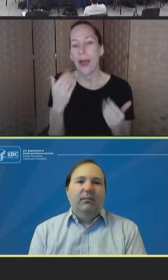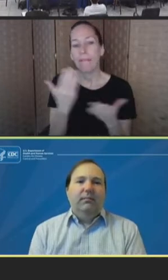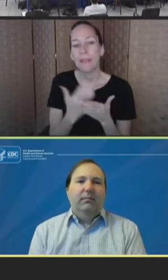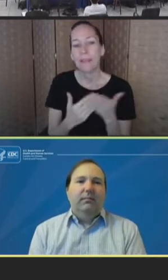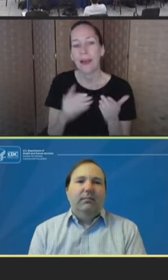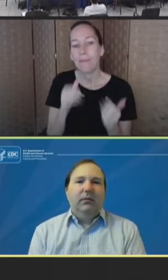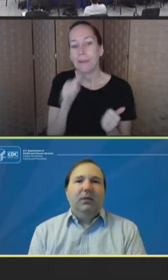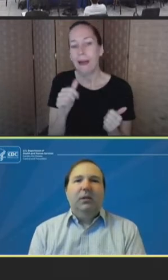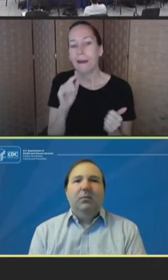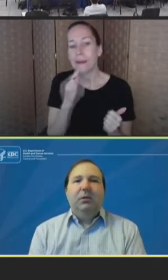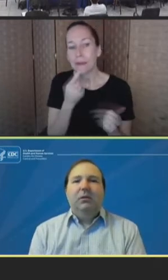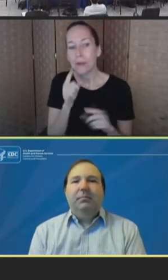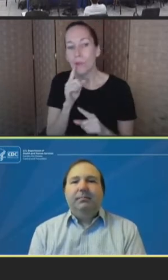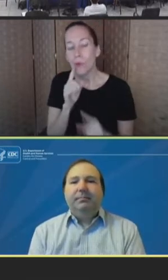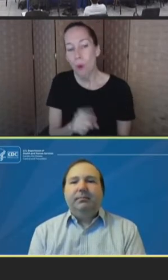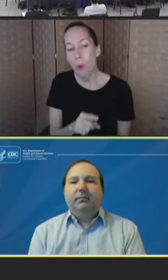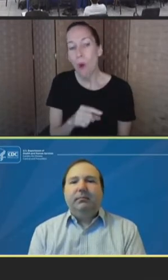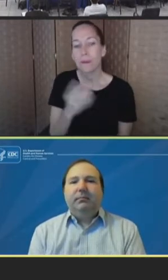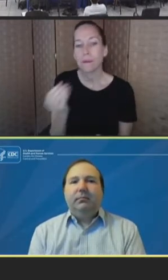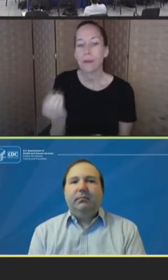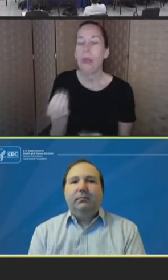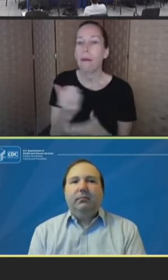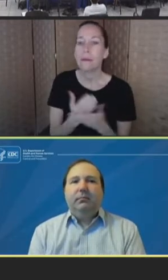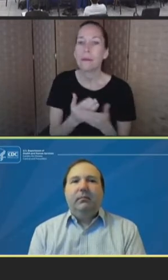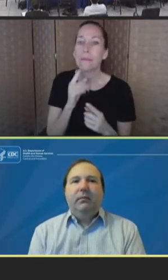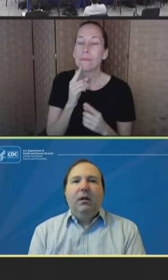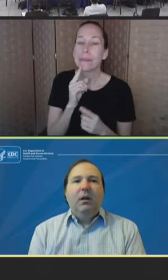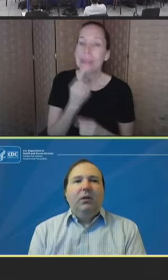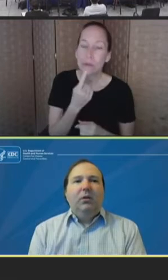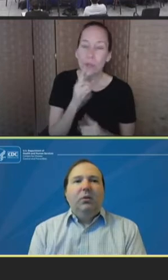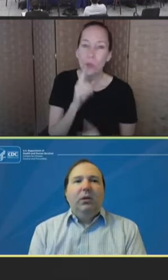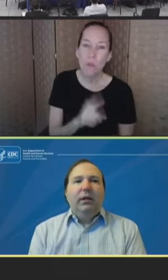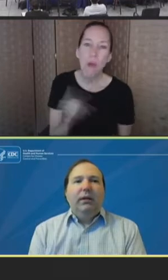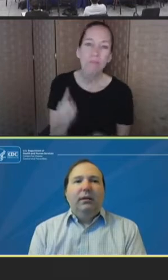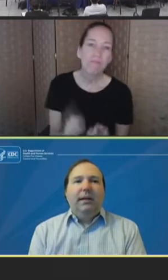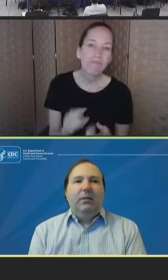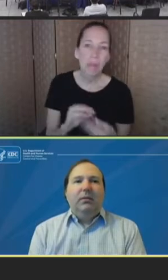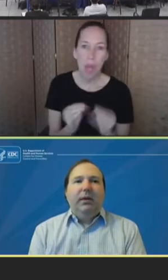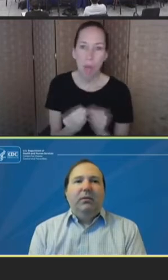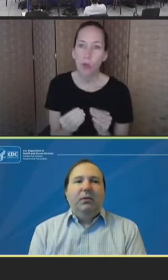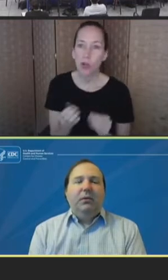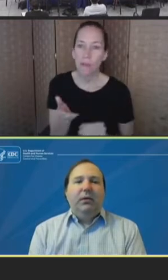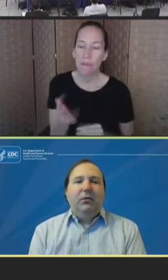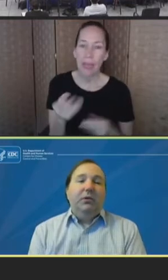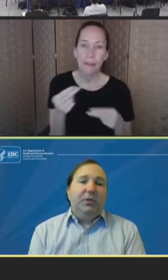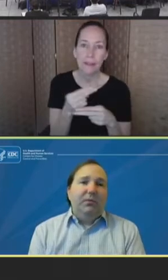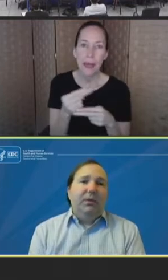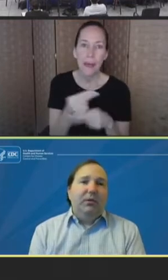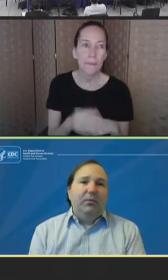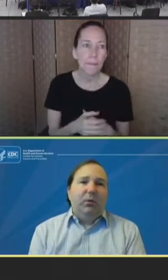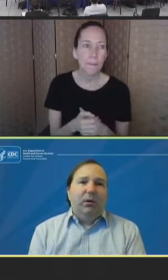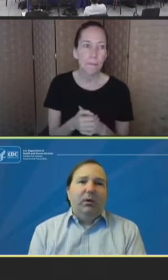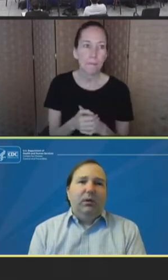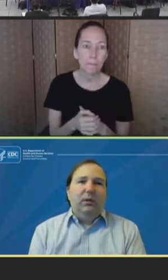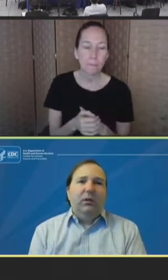Next slide, please. So when looking at the types of adverse events or just events reported because,